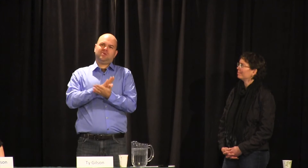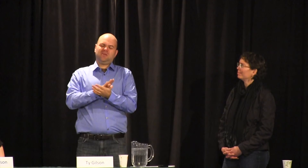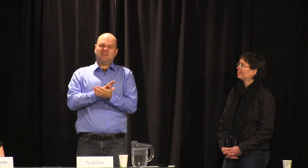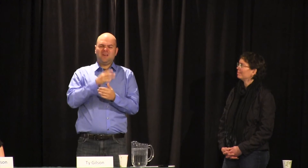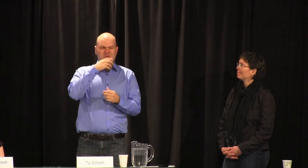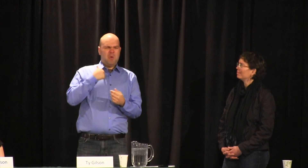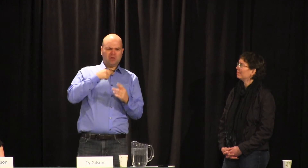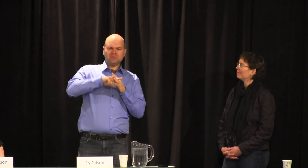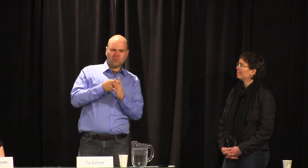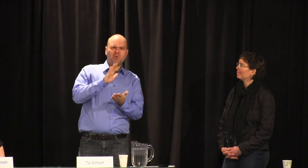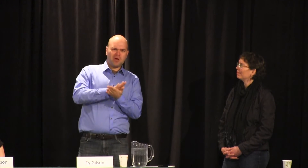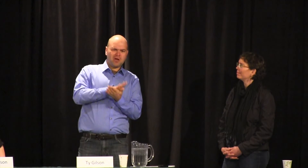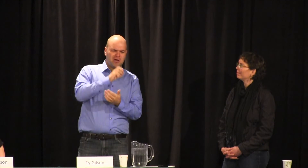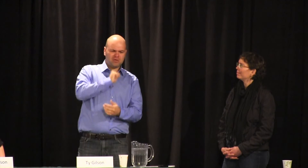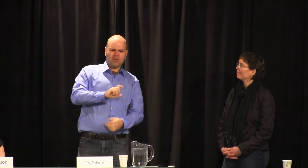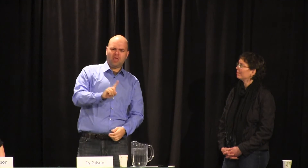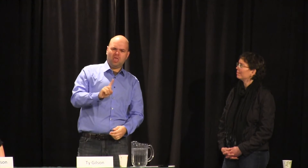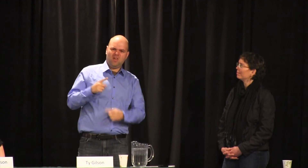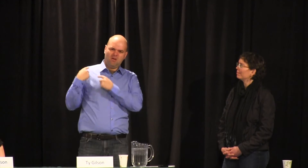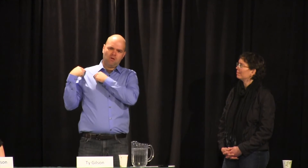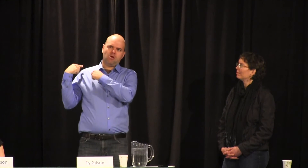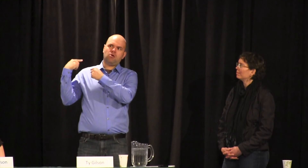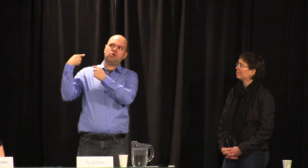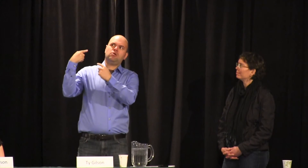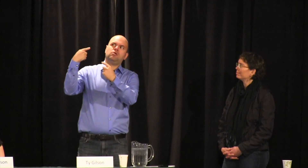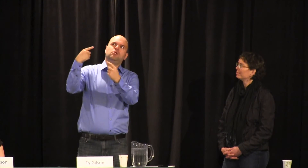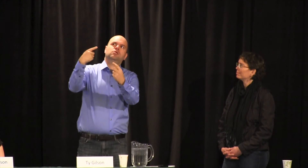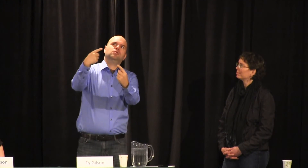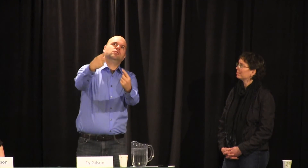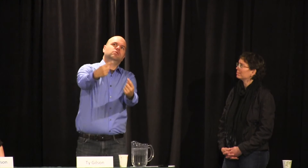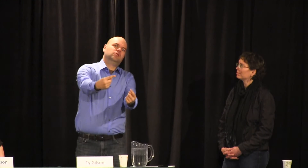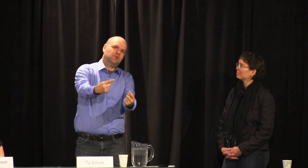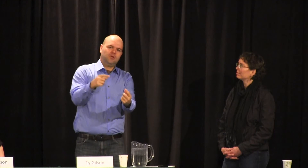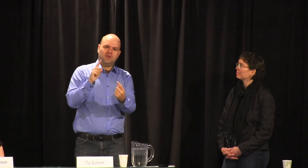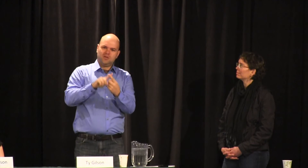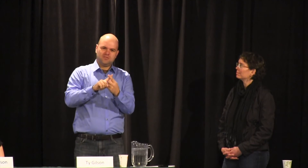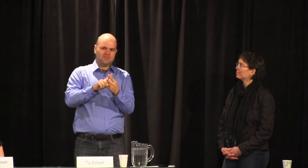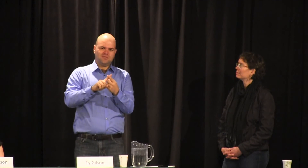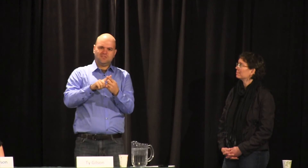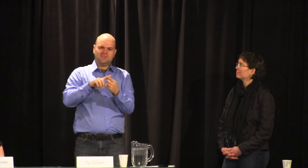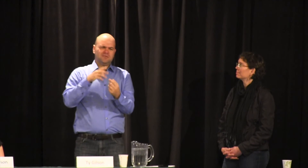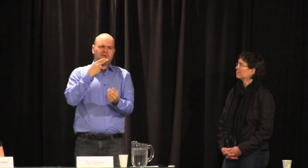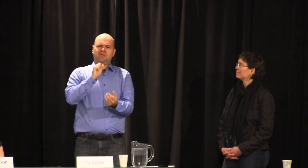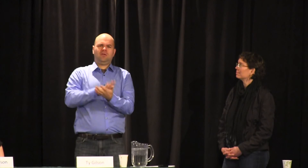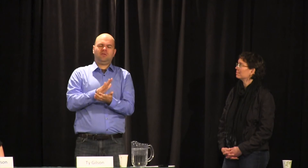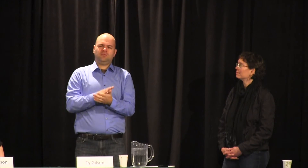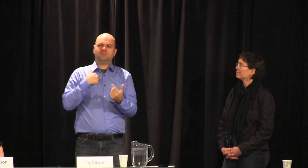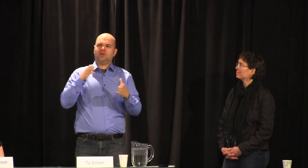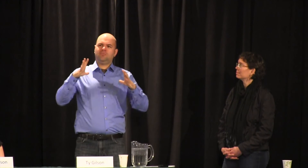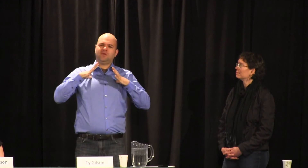you don't know, and school's free back then. And I just -- you don't want to be out of school. You think about, you've been in it forever and